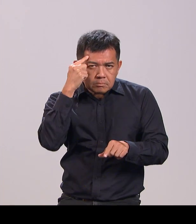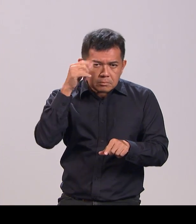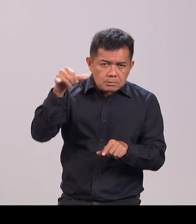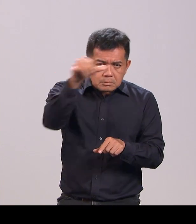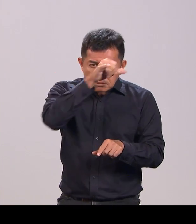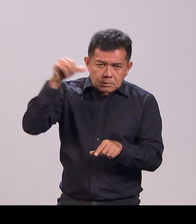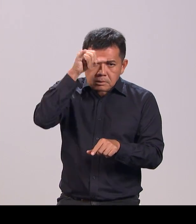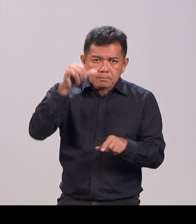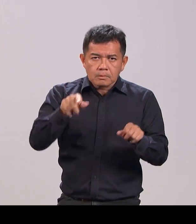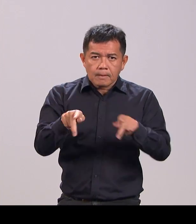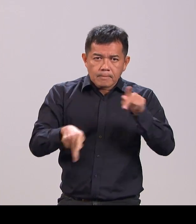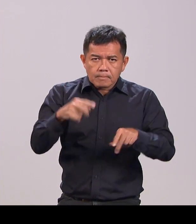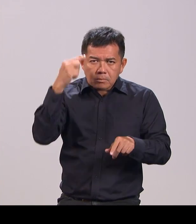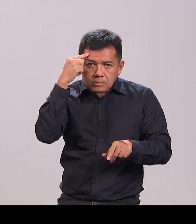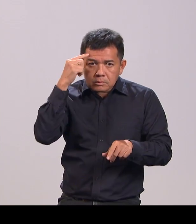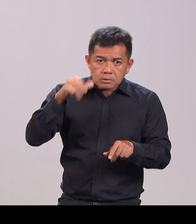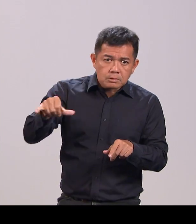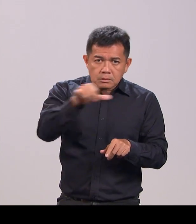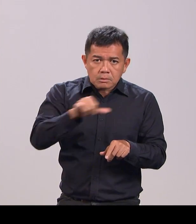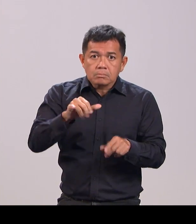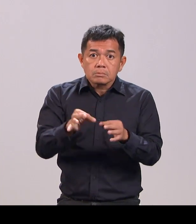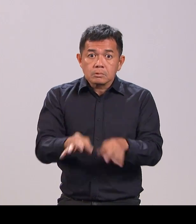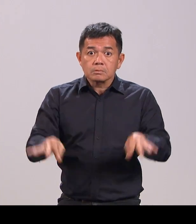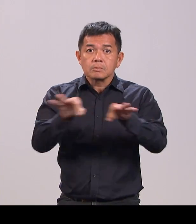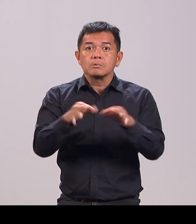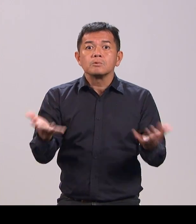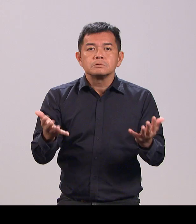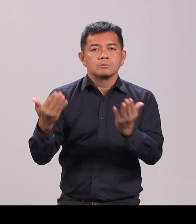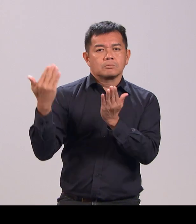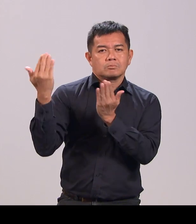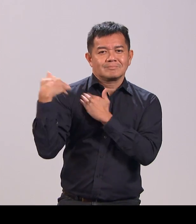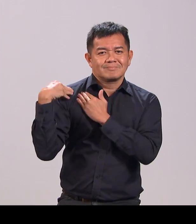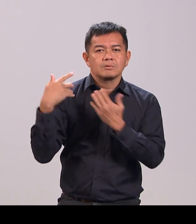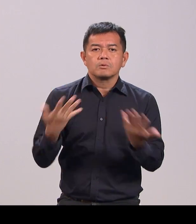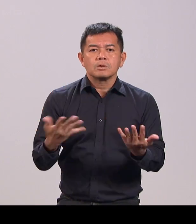They play an important role, not just because they are doing business for themselves and doing well,